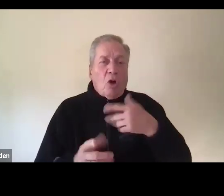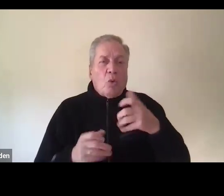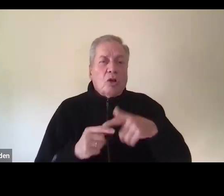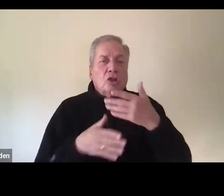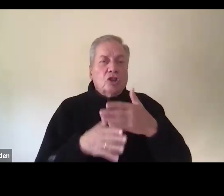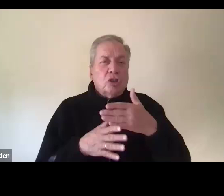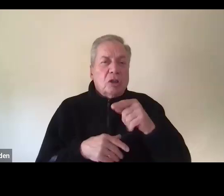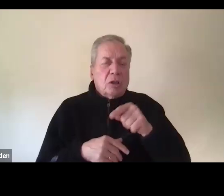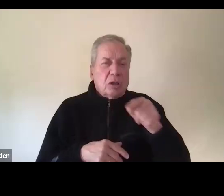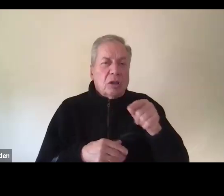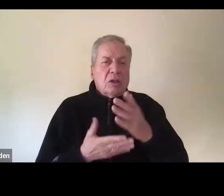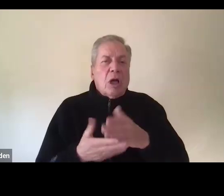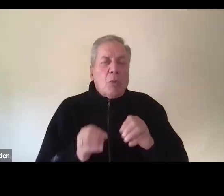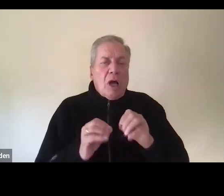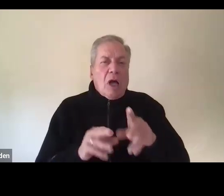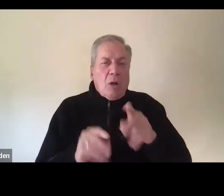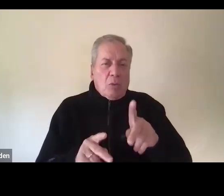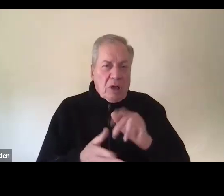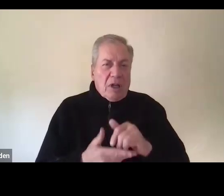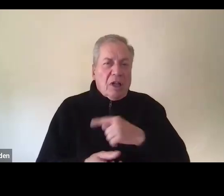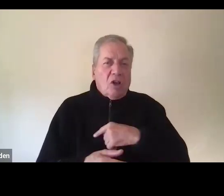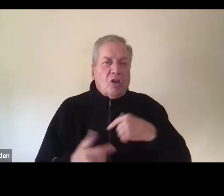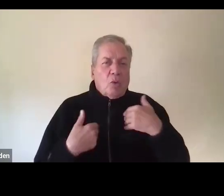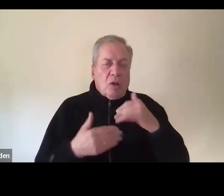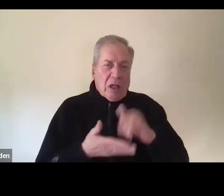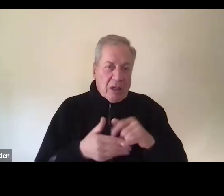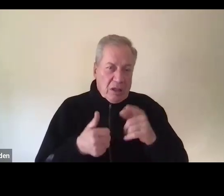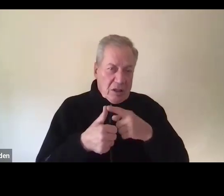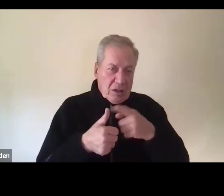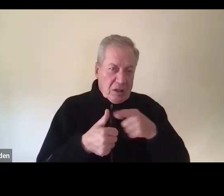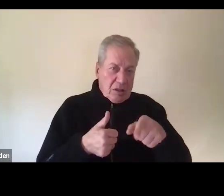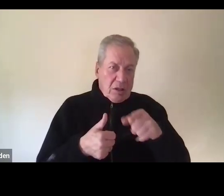At this point I want to share a few resources and opportunities that are available. There is a webinar